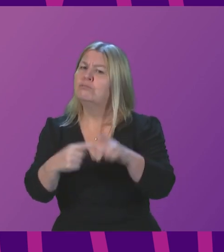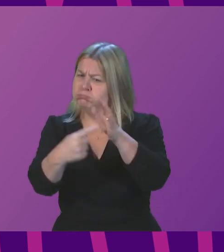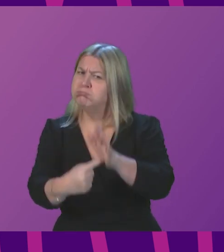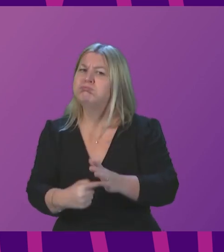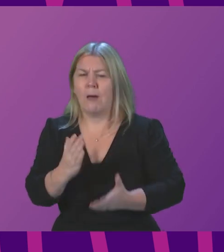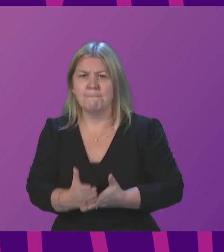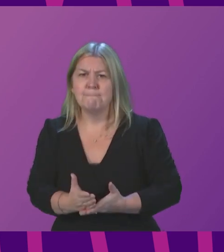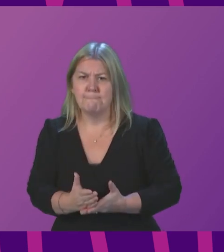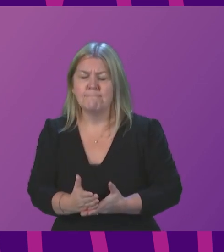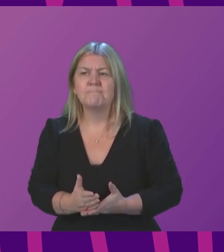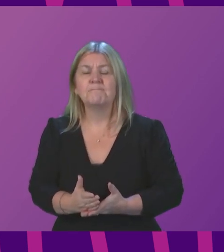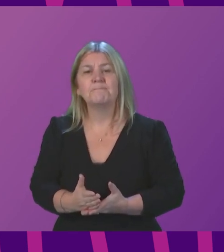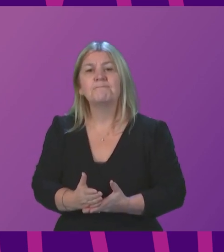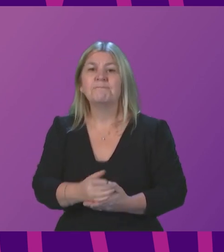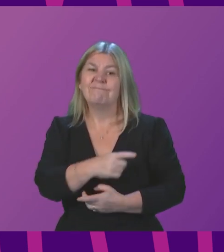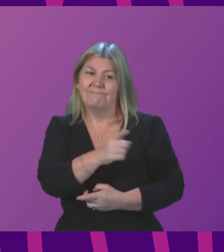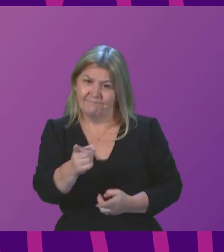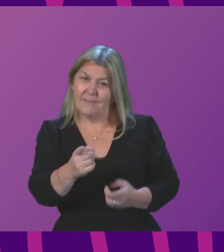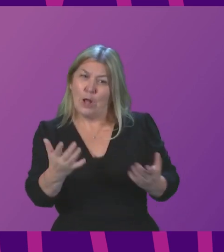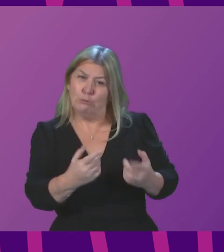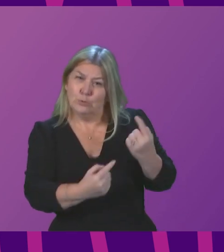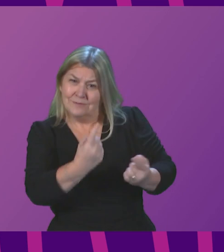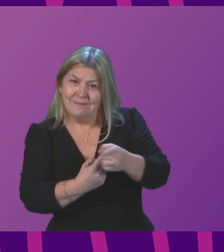I encourage Rhoda Grant—I am sure that she will do this, because I know that she takes